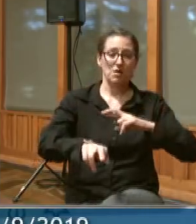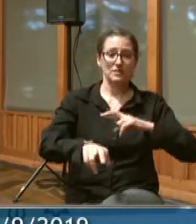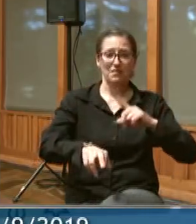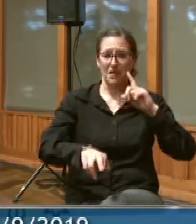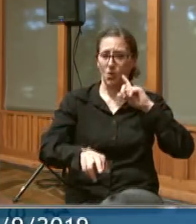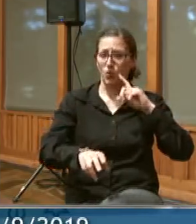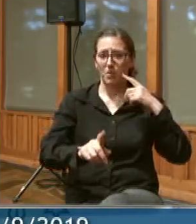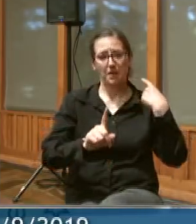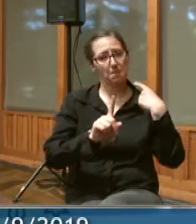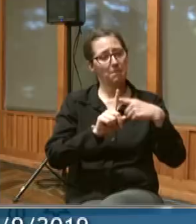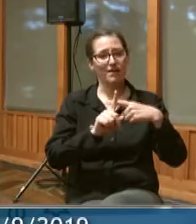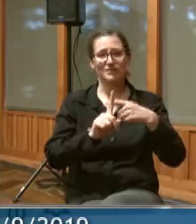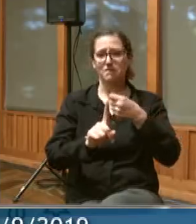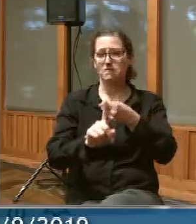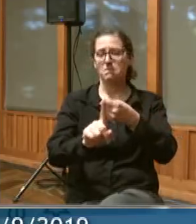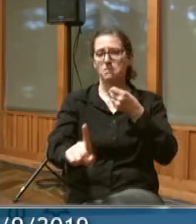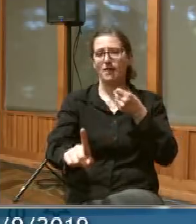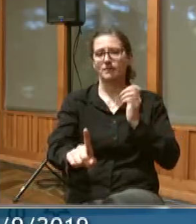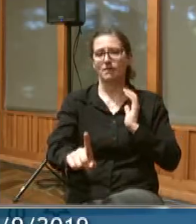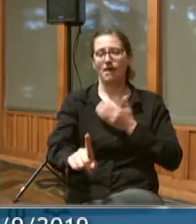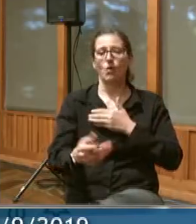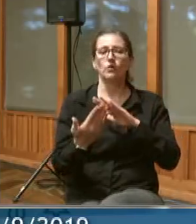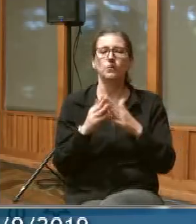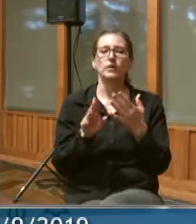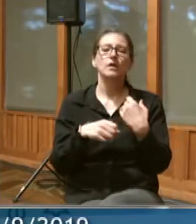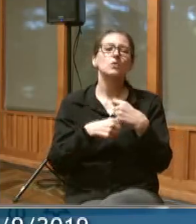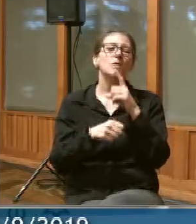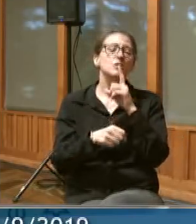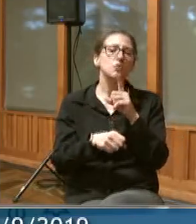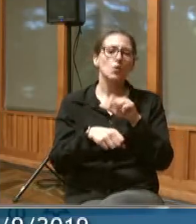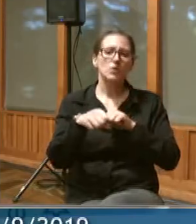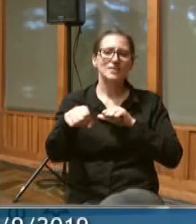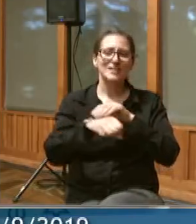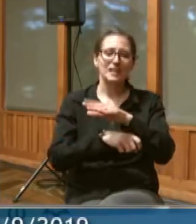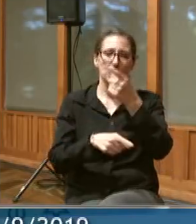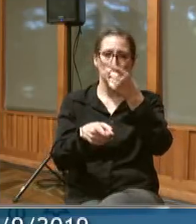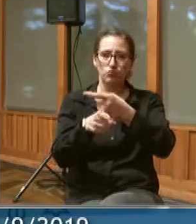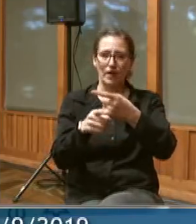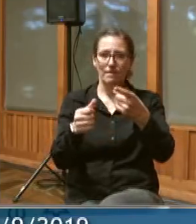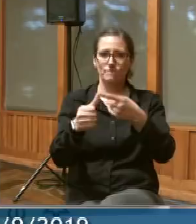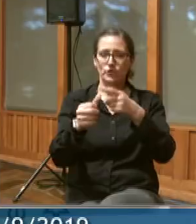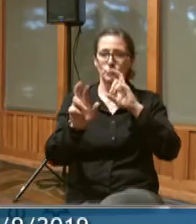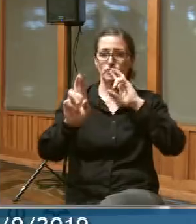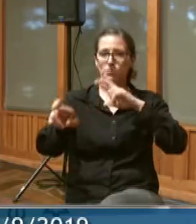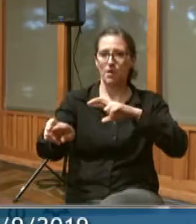NEW INVESTMENTS THAT ARE BEING MADE LIKE THE PORTLAND STREET RESPONSE. I THINK THAT WILL BE A GAME